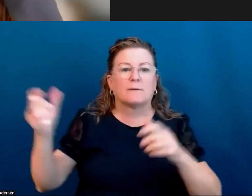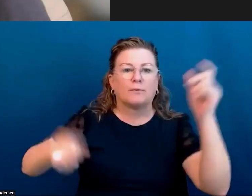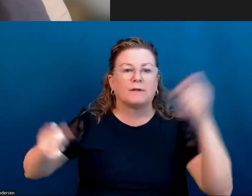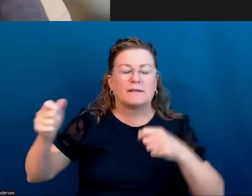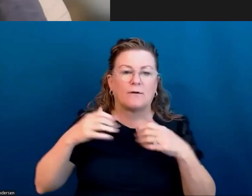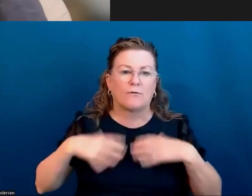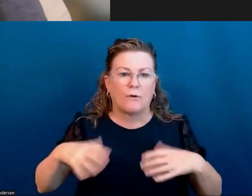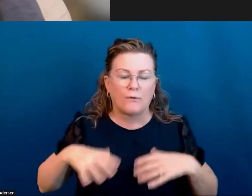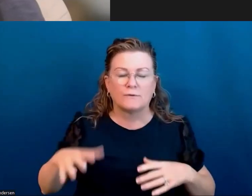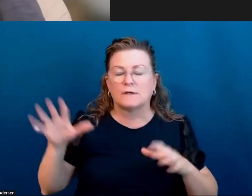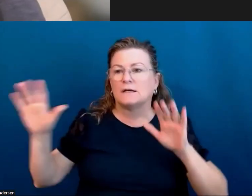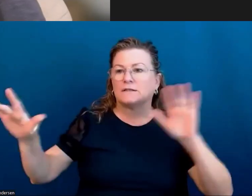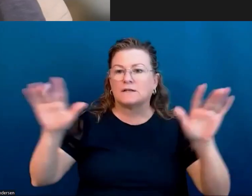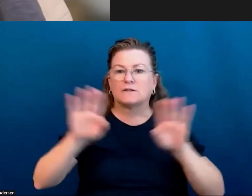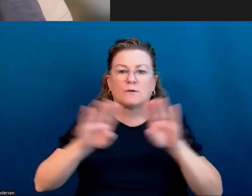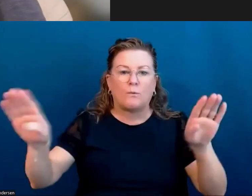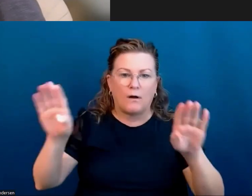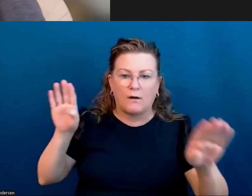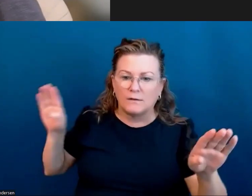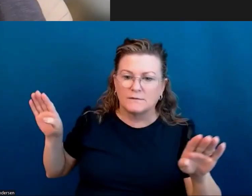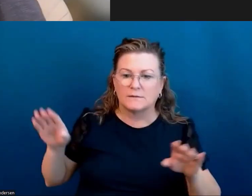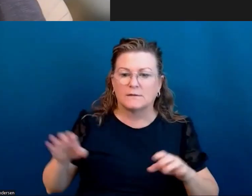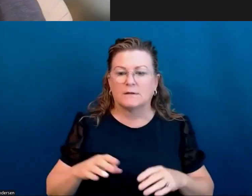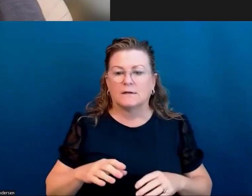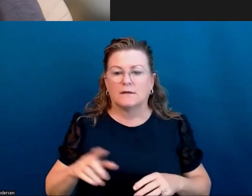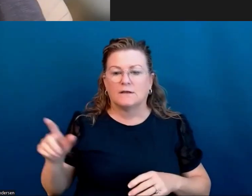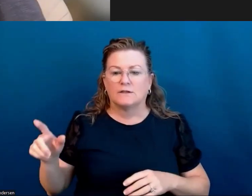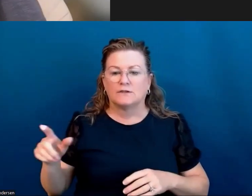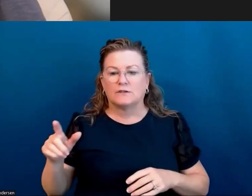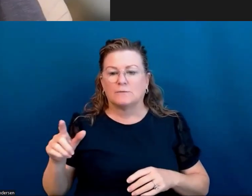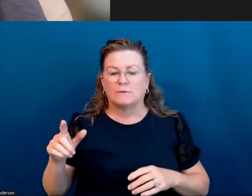touching the walls, like, like she was going out of her mind.